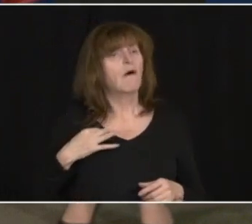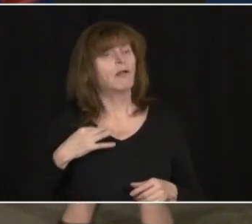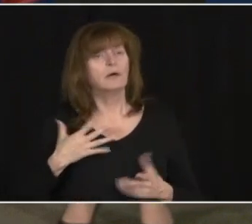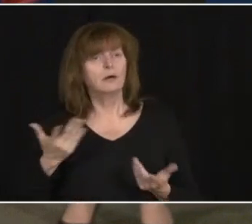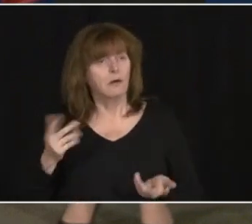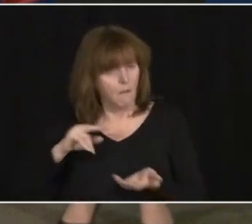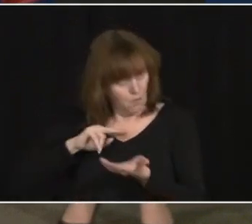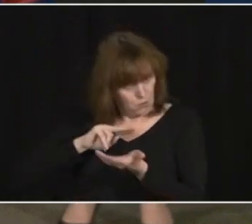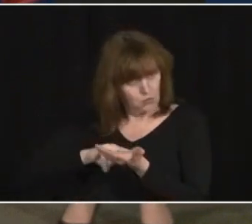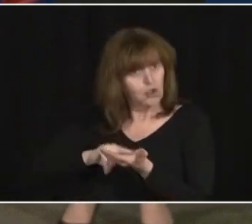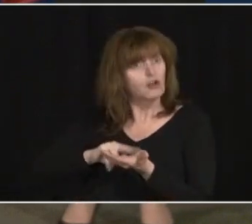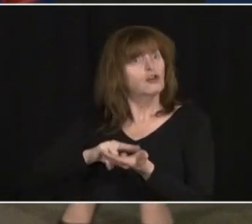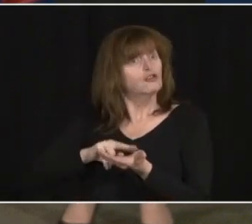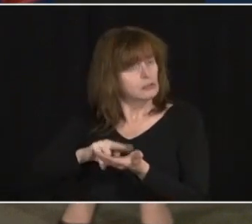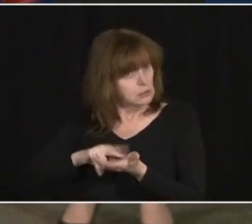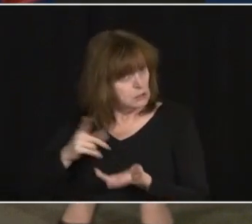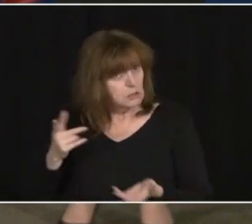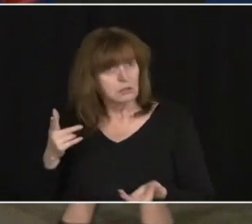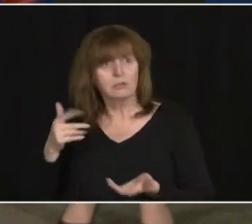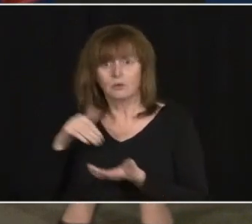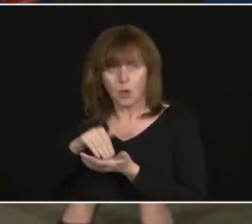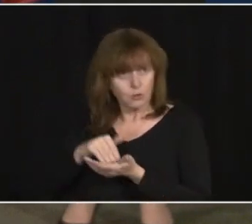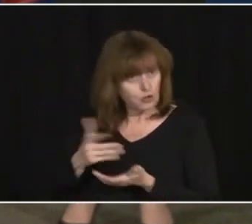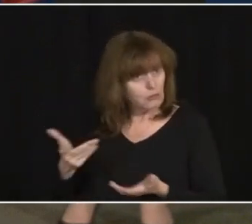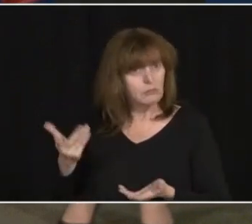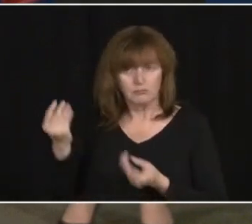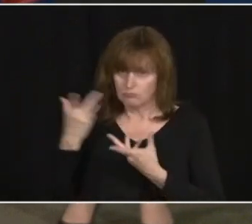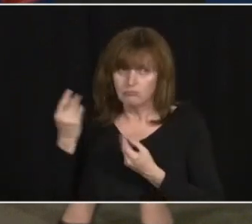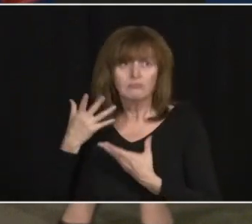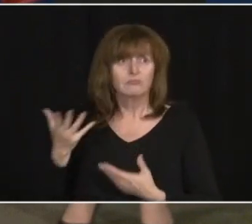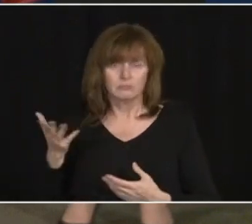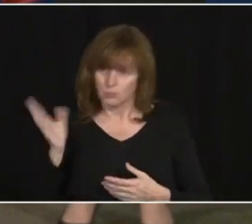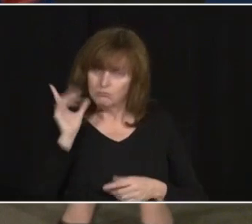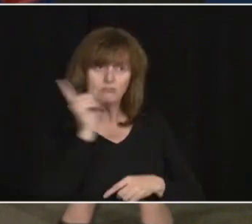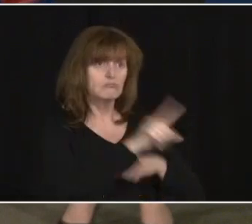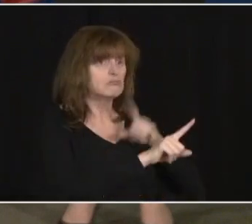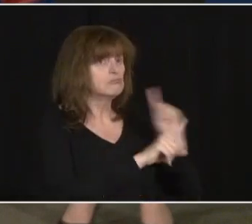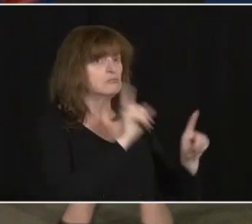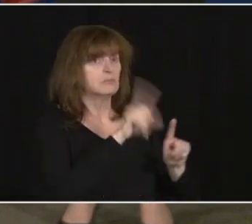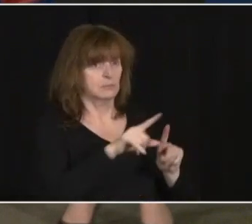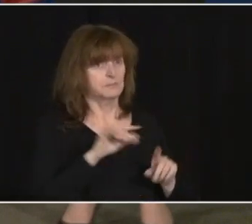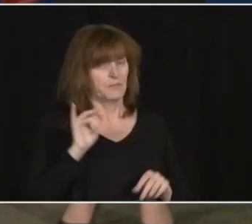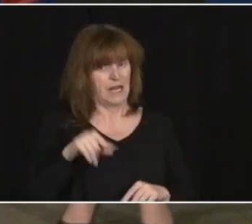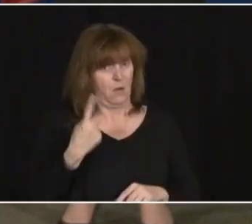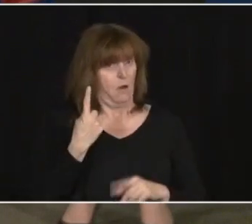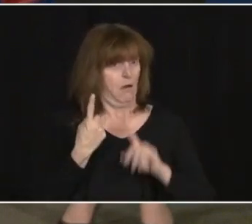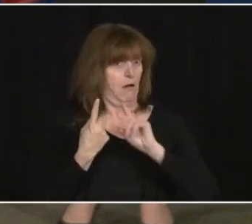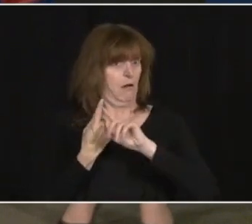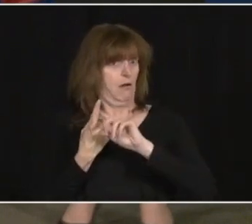care. And the story he told me since they showed up to this one long-term